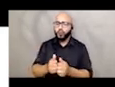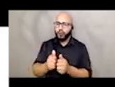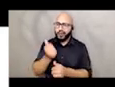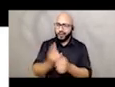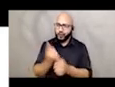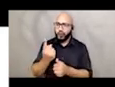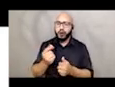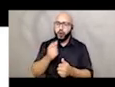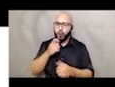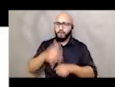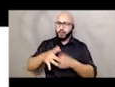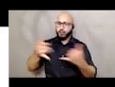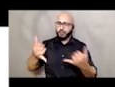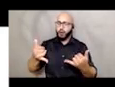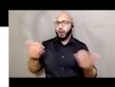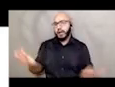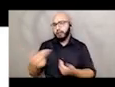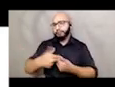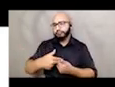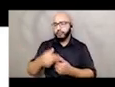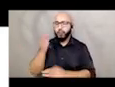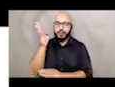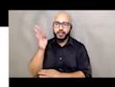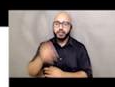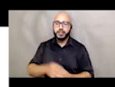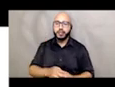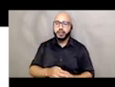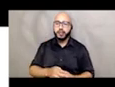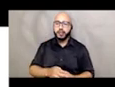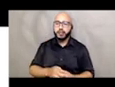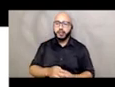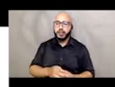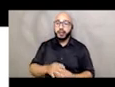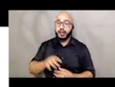available today, at our prepresentation and that will be taking you to YouTube